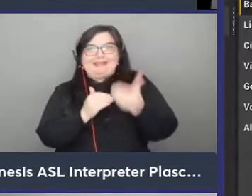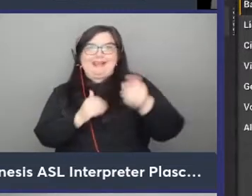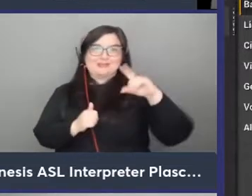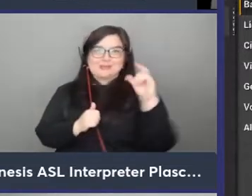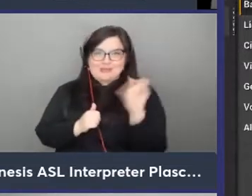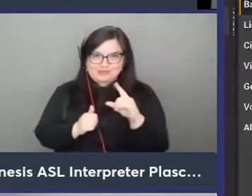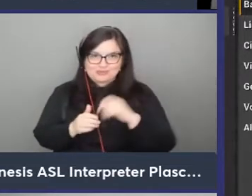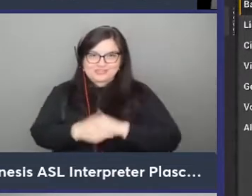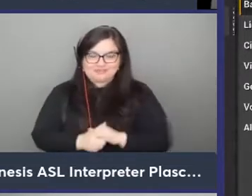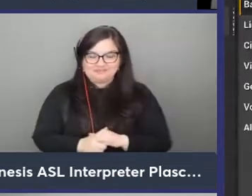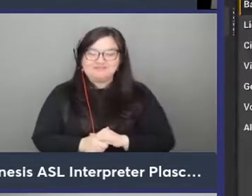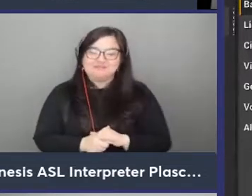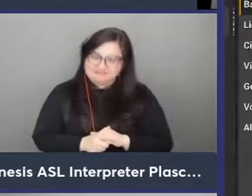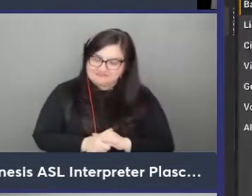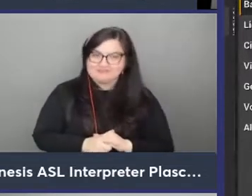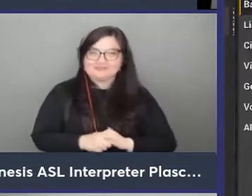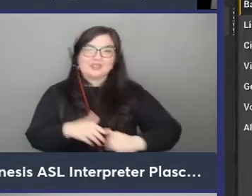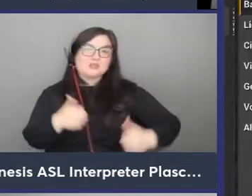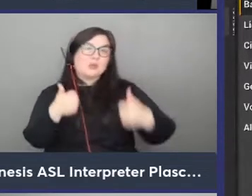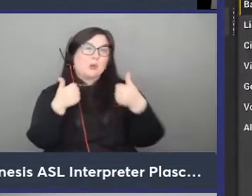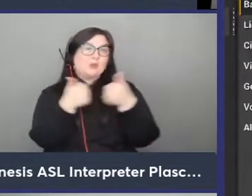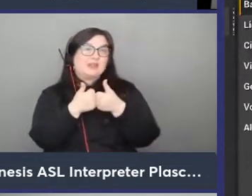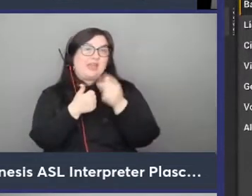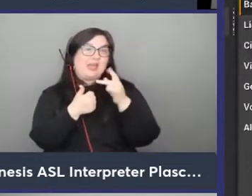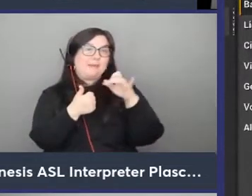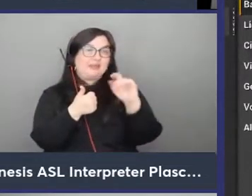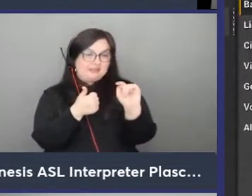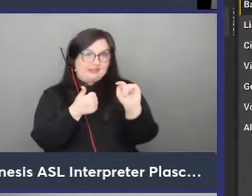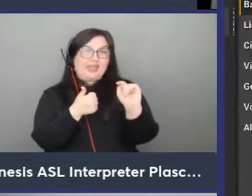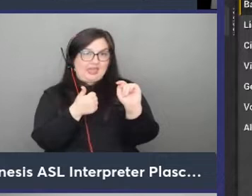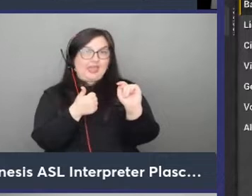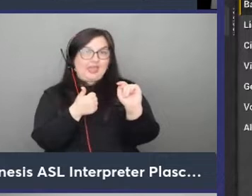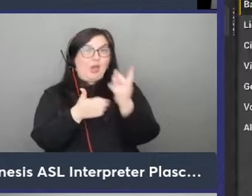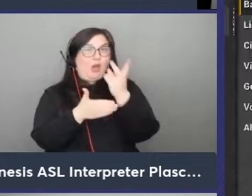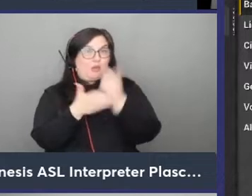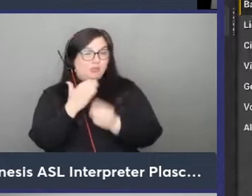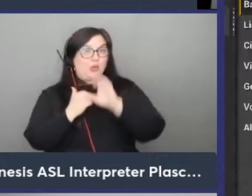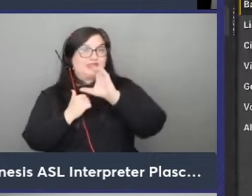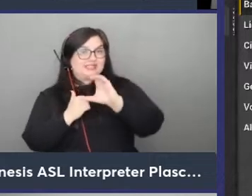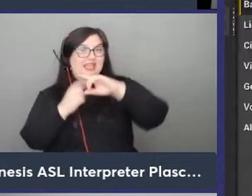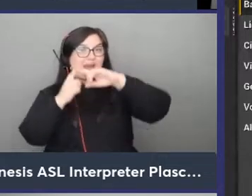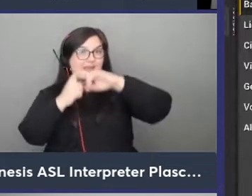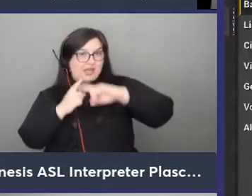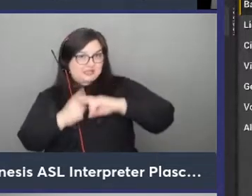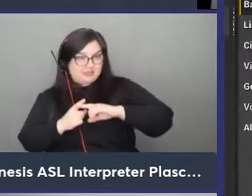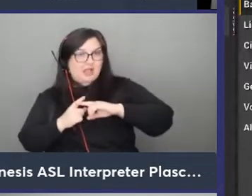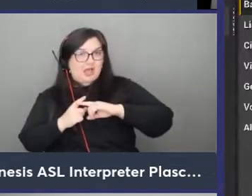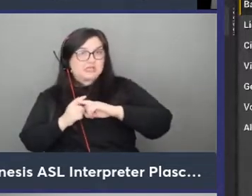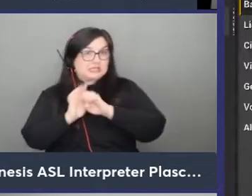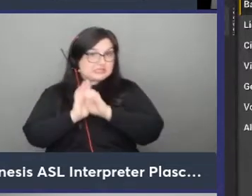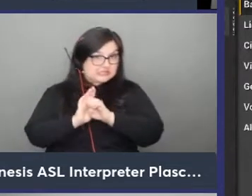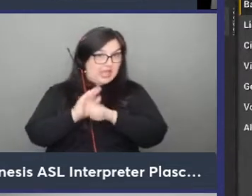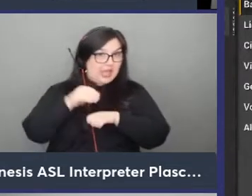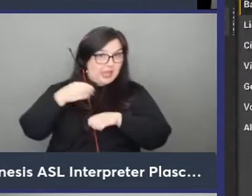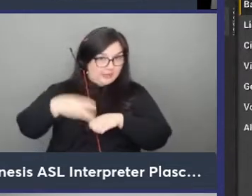So GameKit comes in with both C++ examples and Blueprint examples.